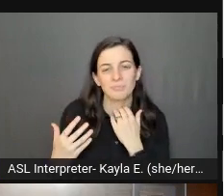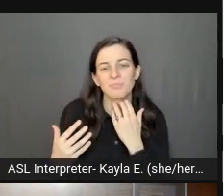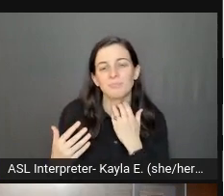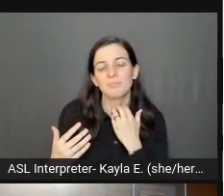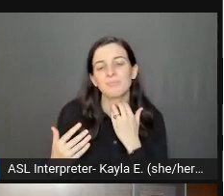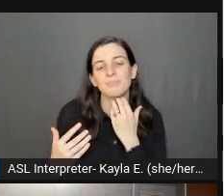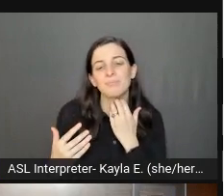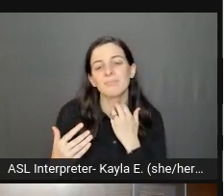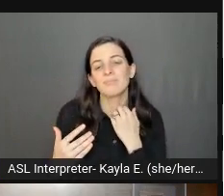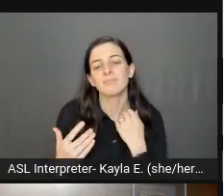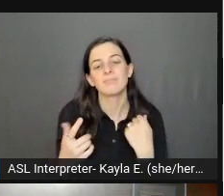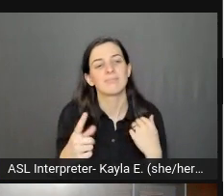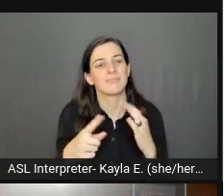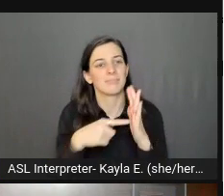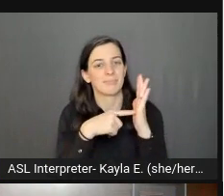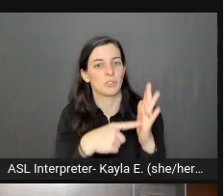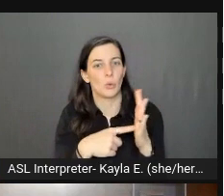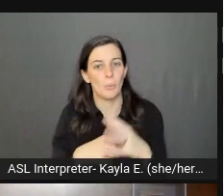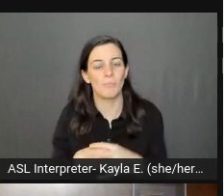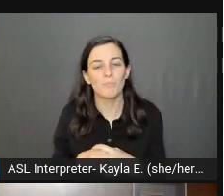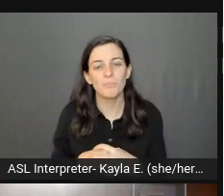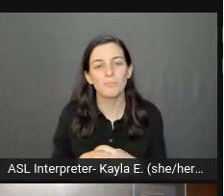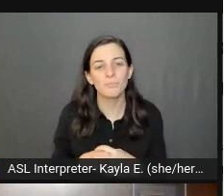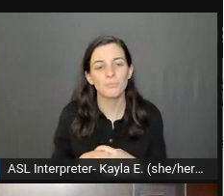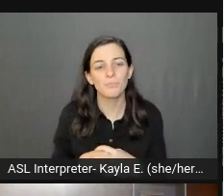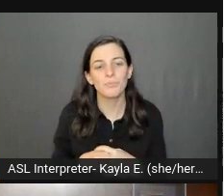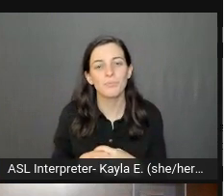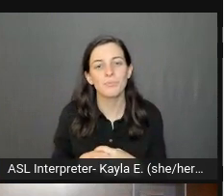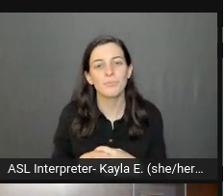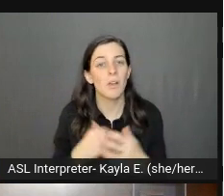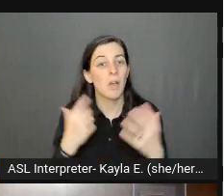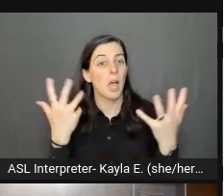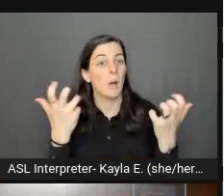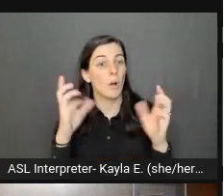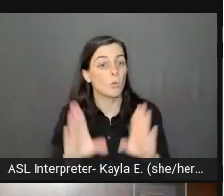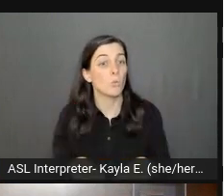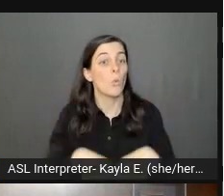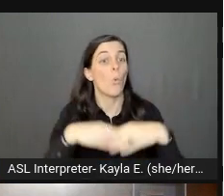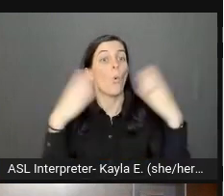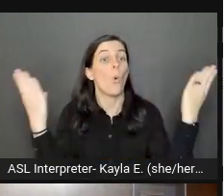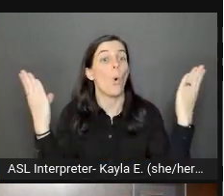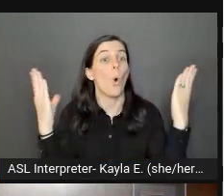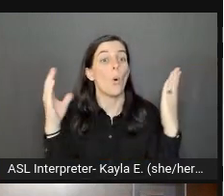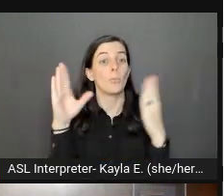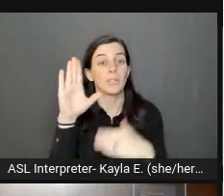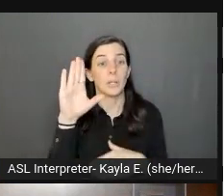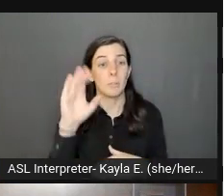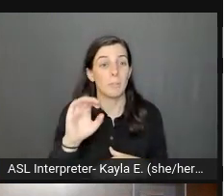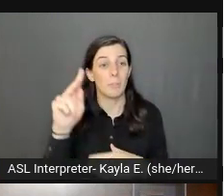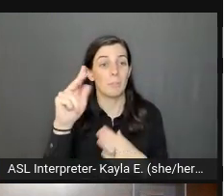Let me illustrate this. I wanted to open a bank account, and I visited the website.